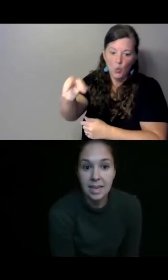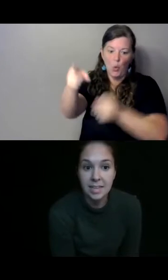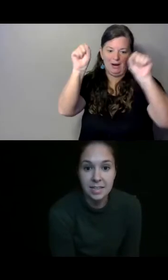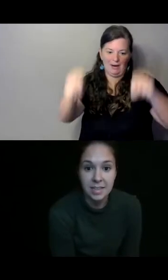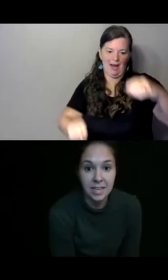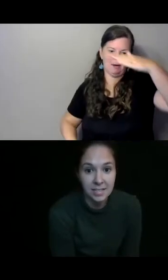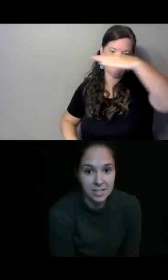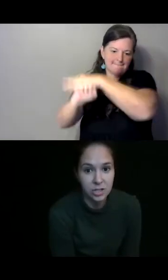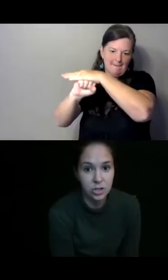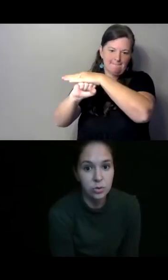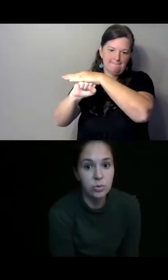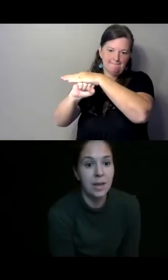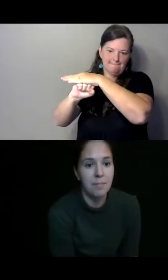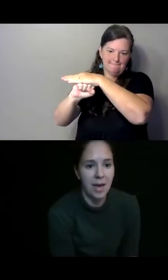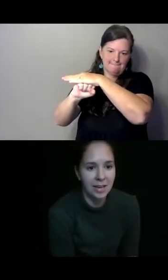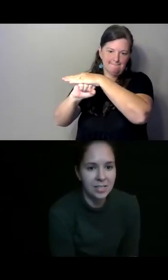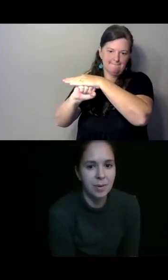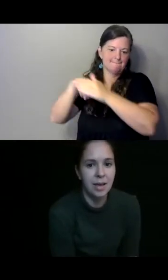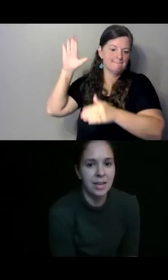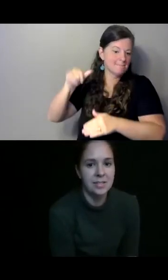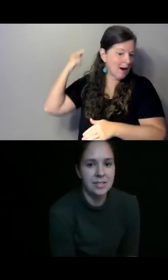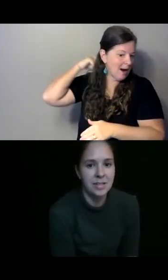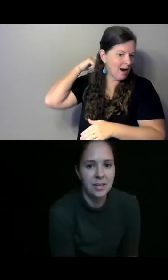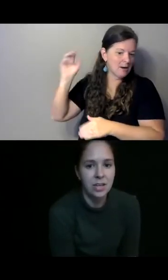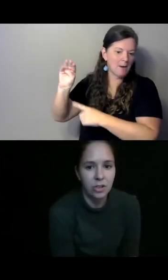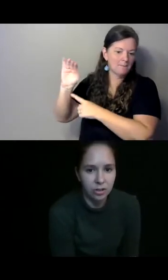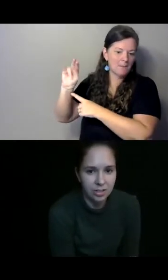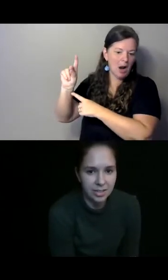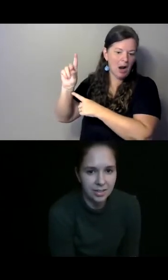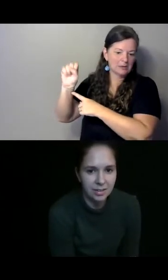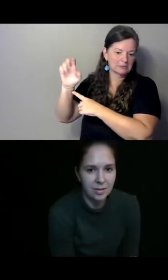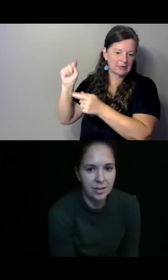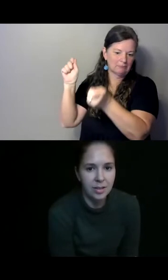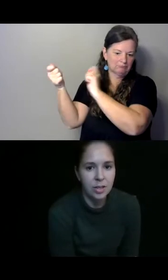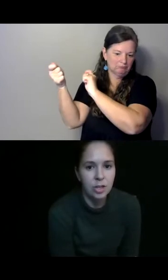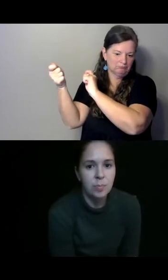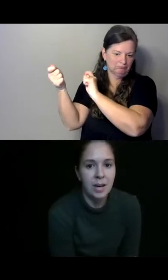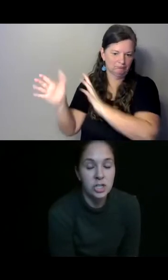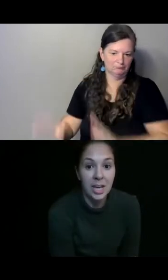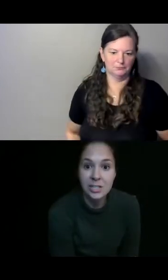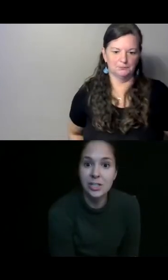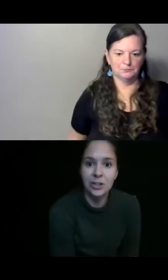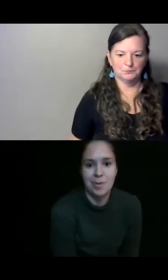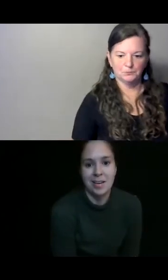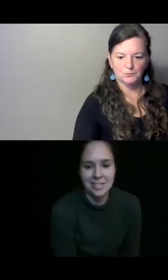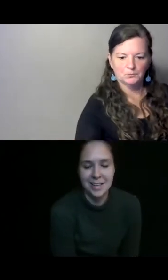and then this, you can maximize learning by changing your mindset.